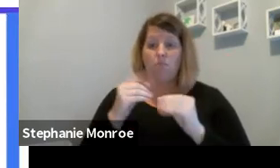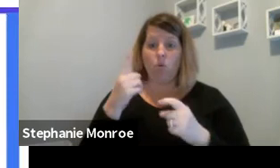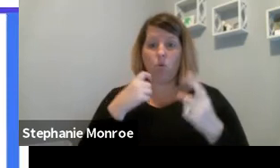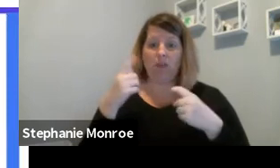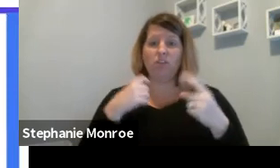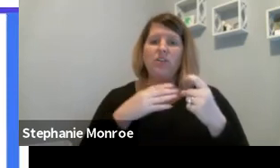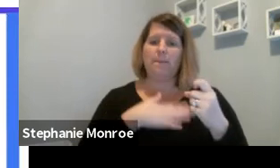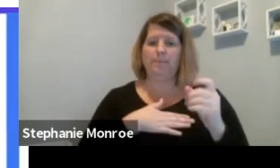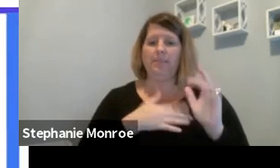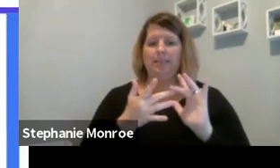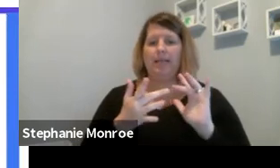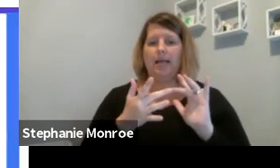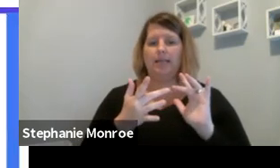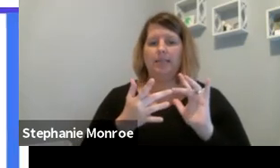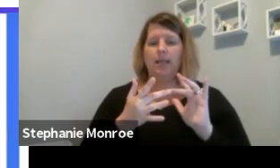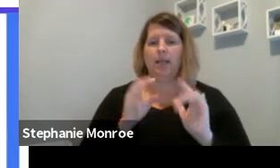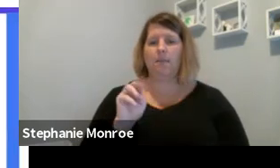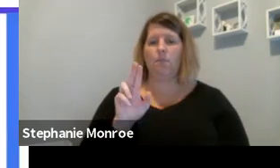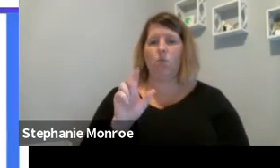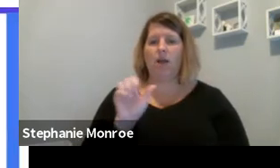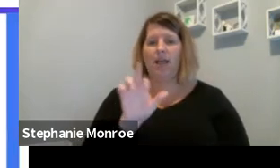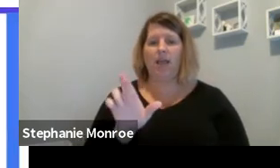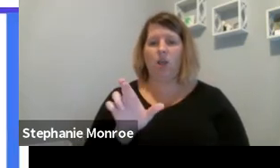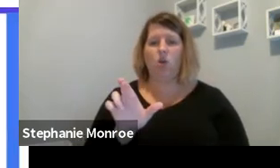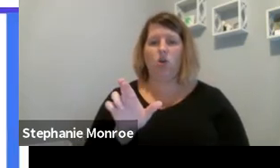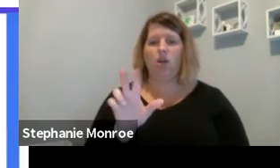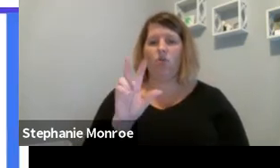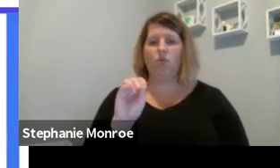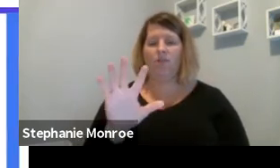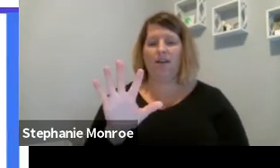please contact MUJER at 305-247-1388,